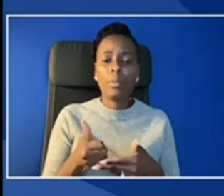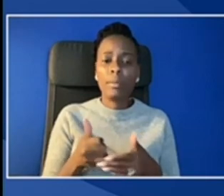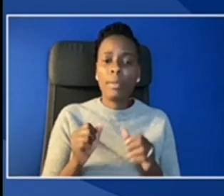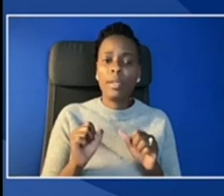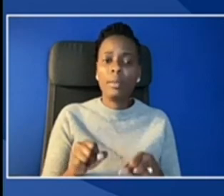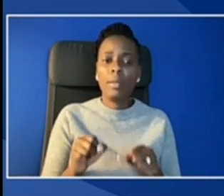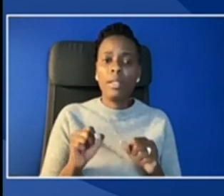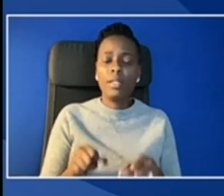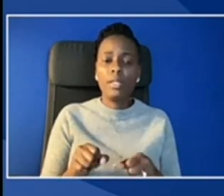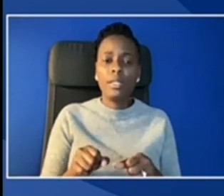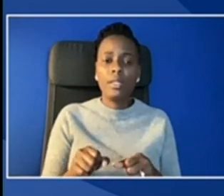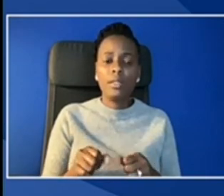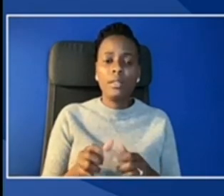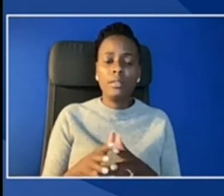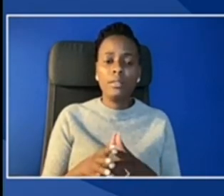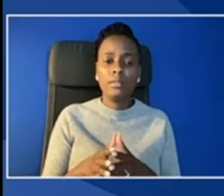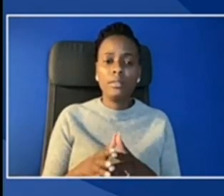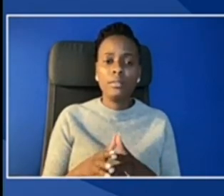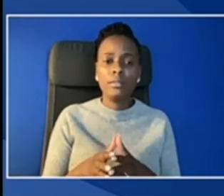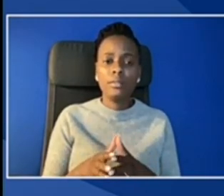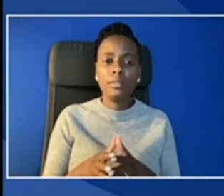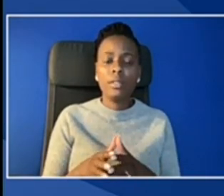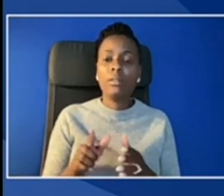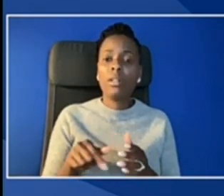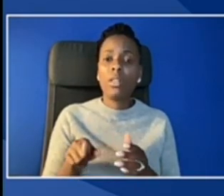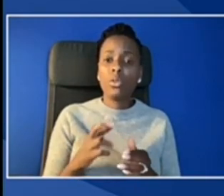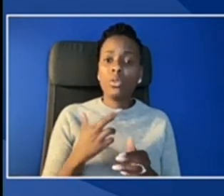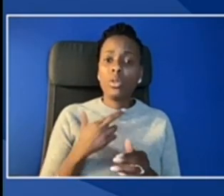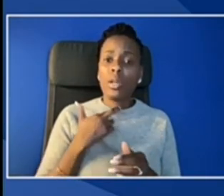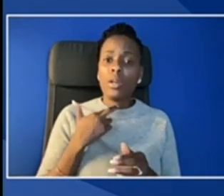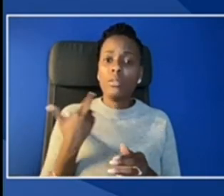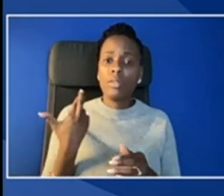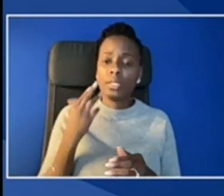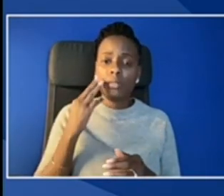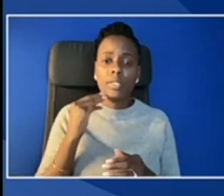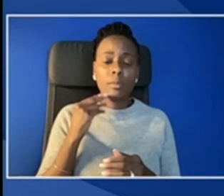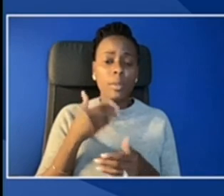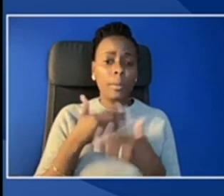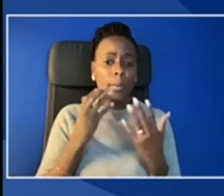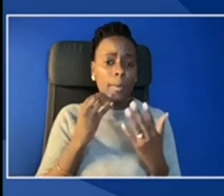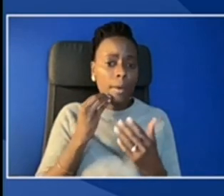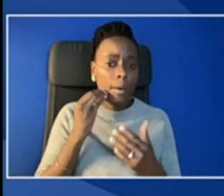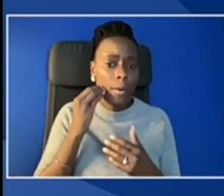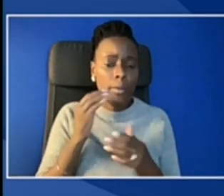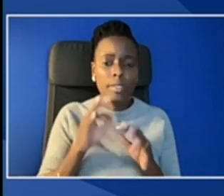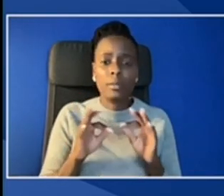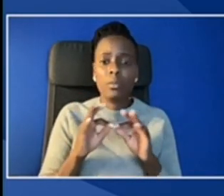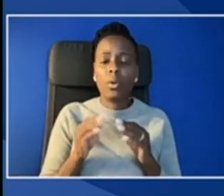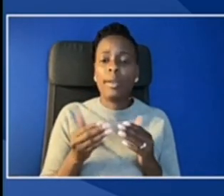experiencing [30 seconds] or at risk of experiencing homelessness is a critical next step to creating a more equitable and